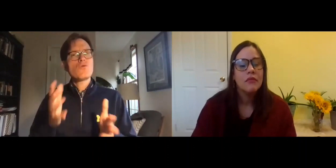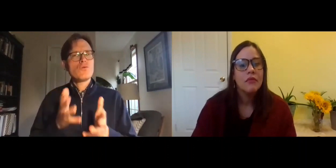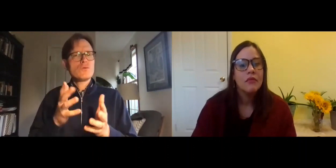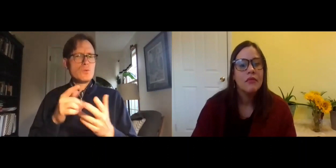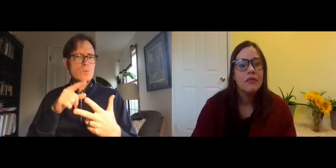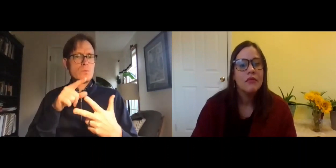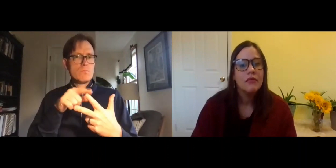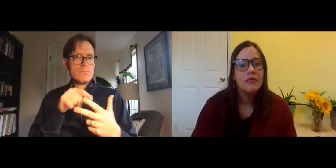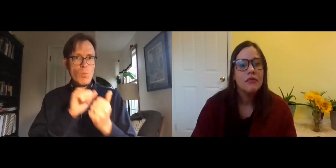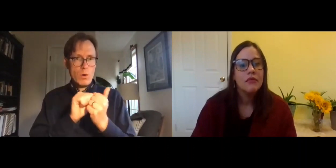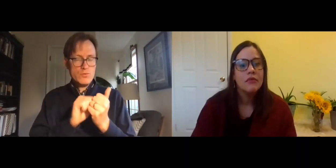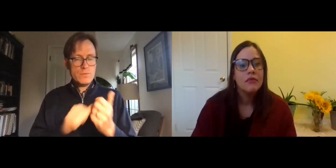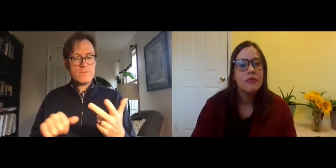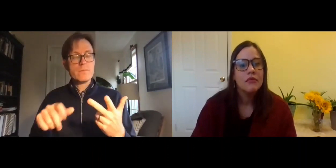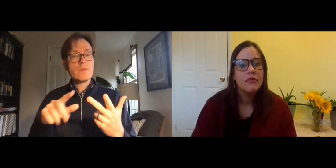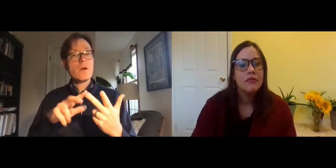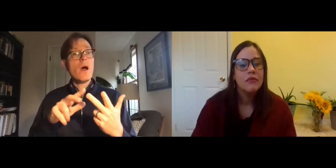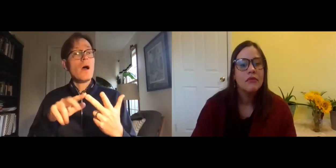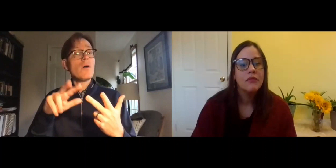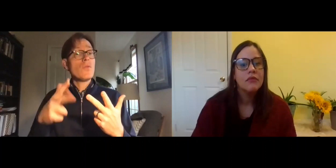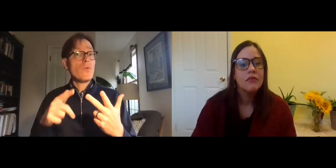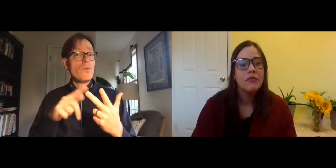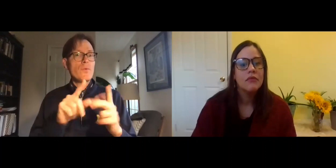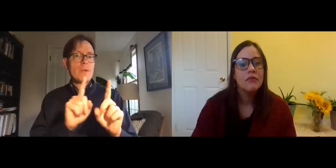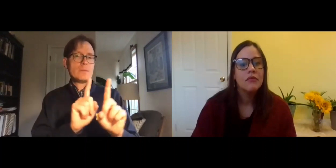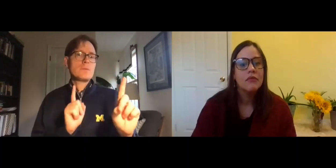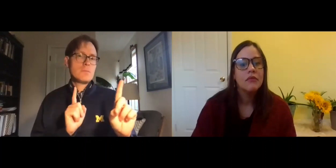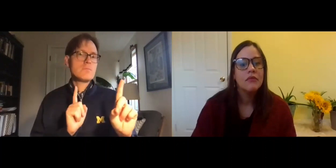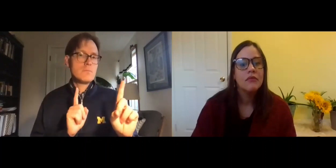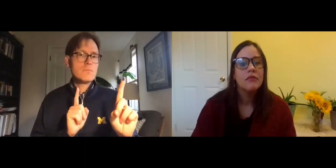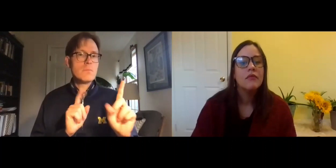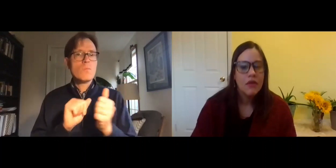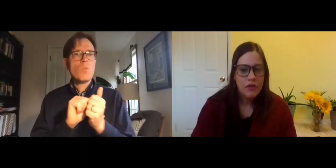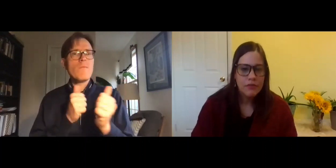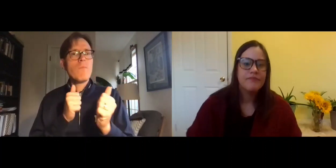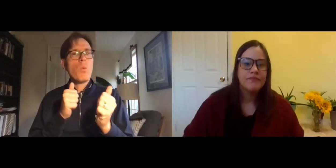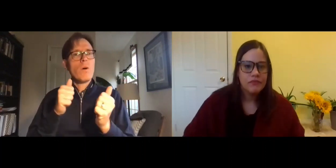If you touch those areas, it does make it easier to spread things.